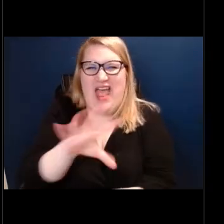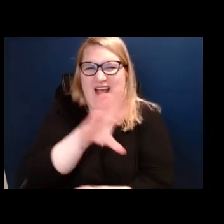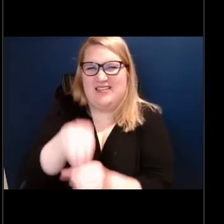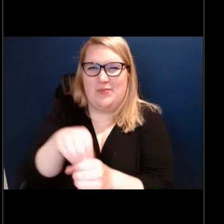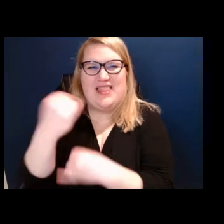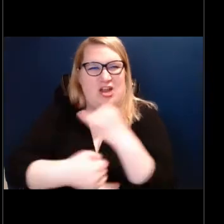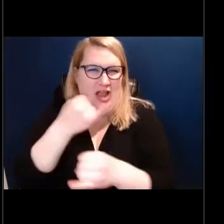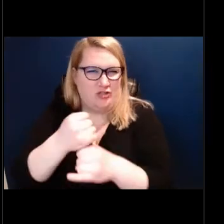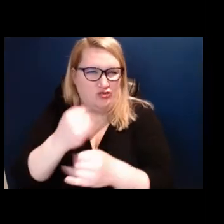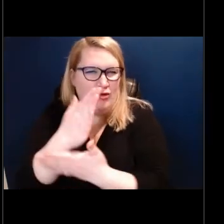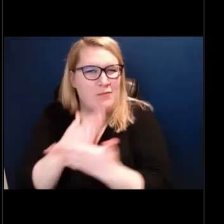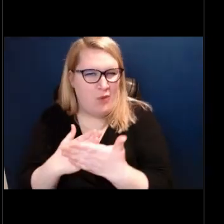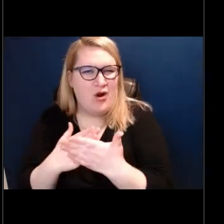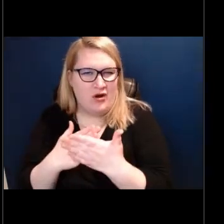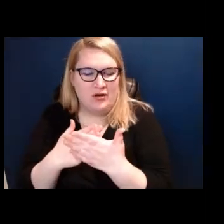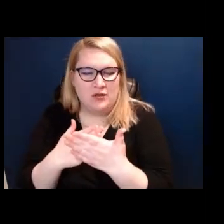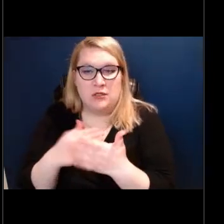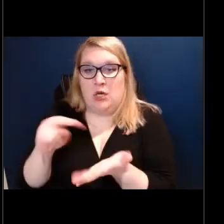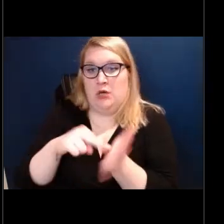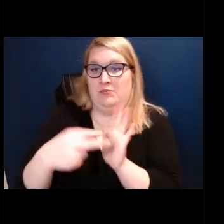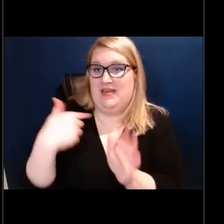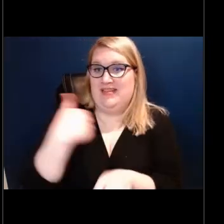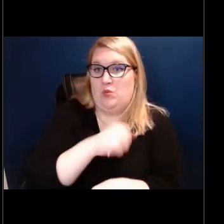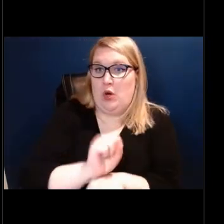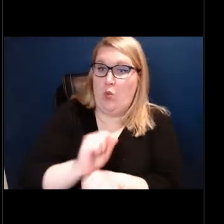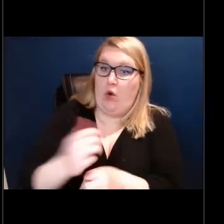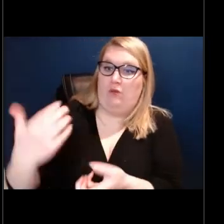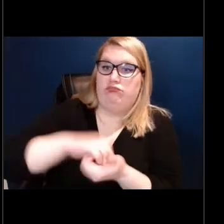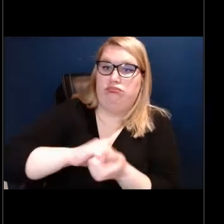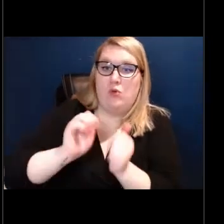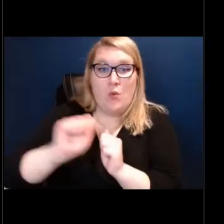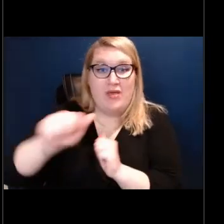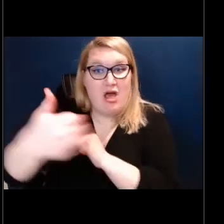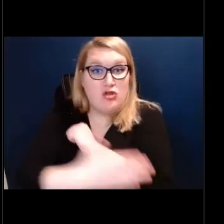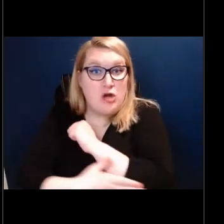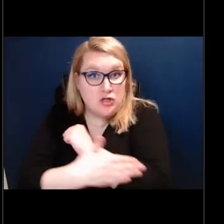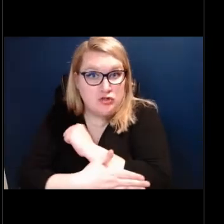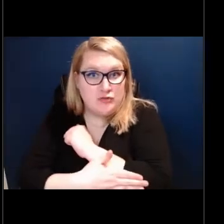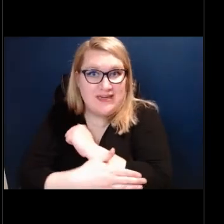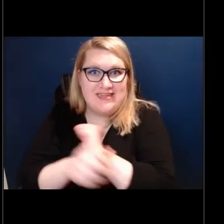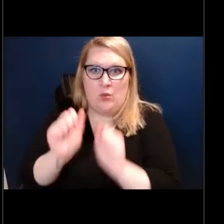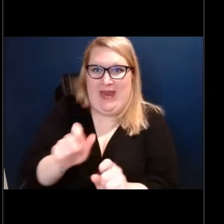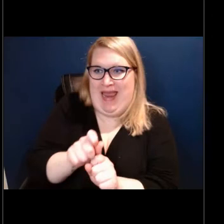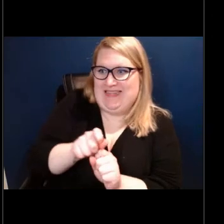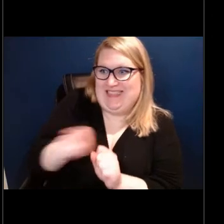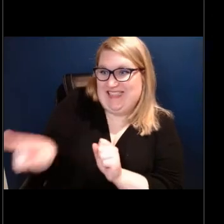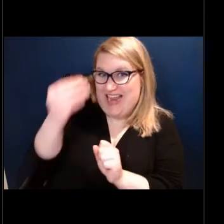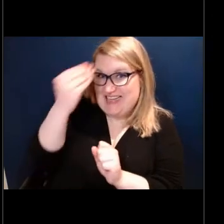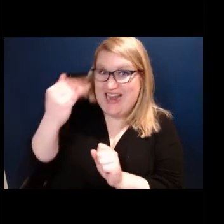of the program where we work with other countries to send data to them, if we happen to detect a beacon